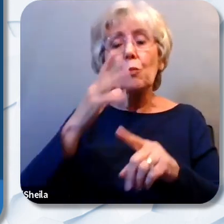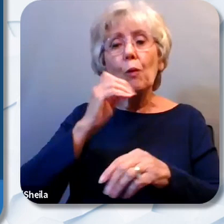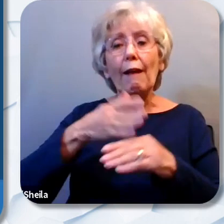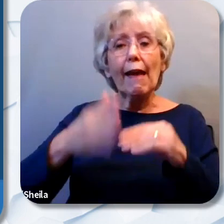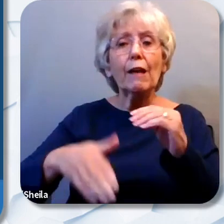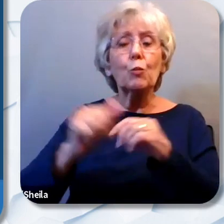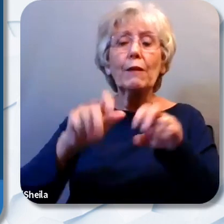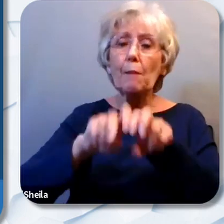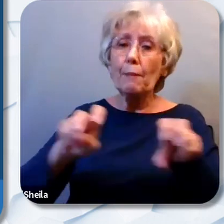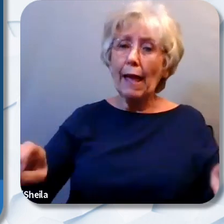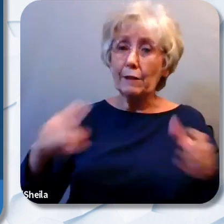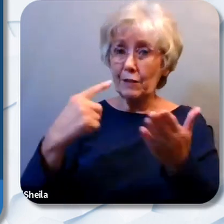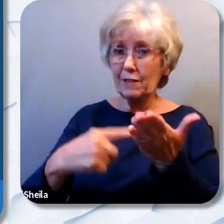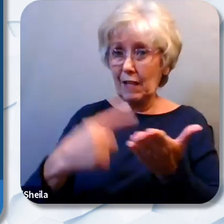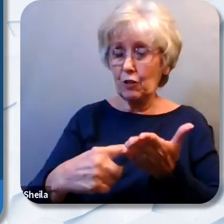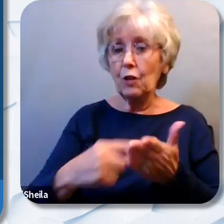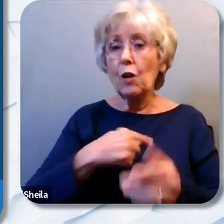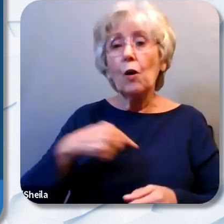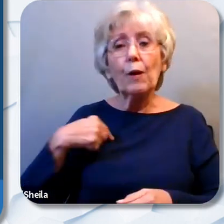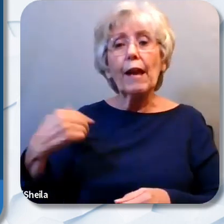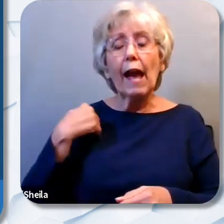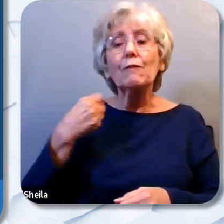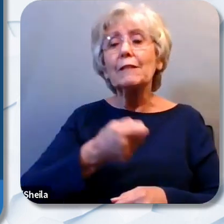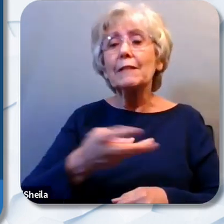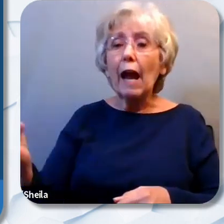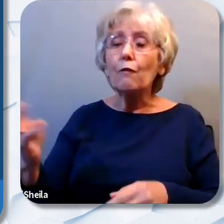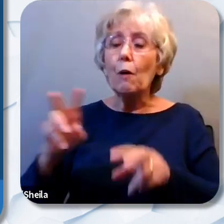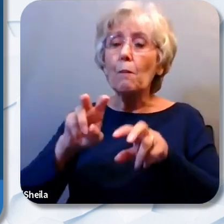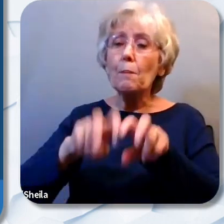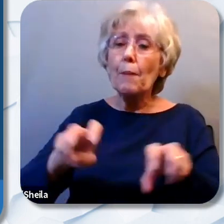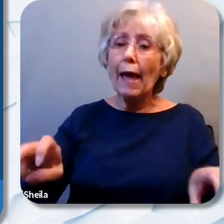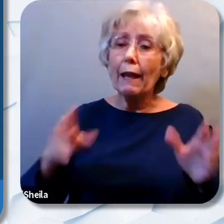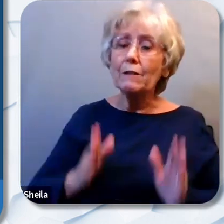discussion where we have several panelists who can talk about how they're approaching each of these